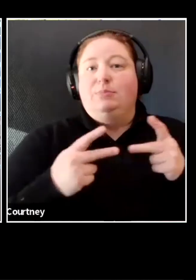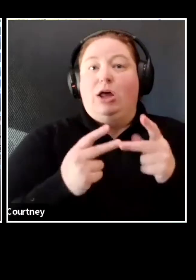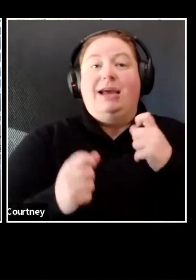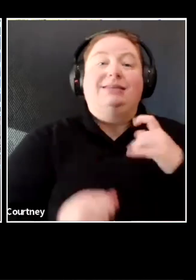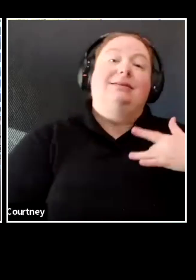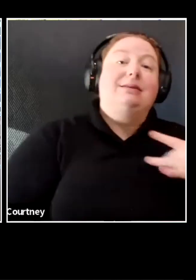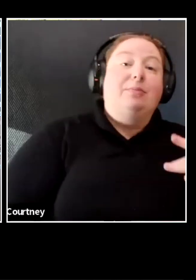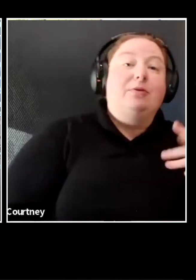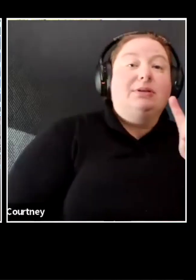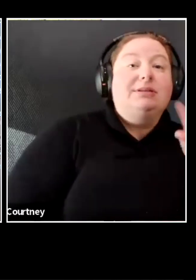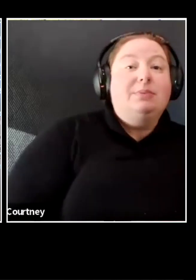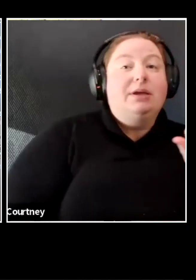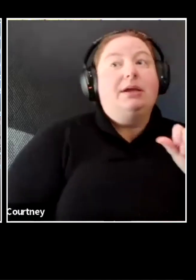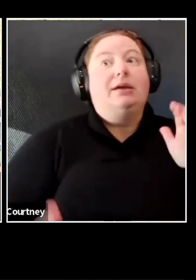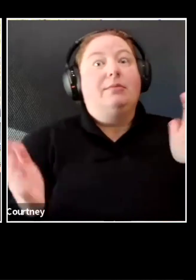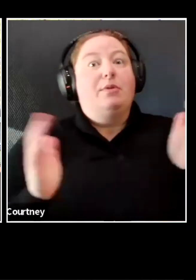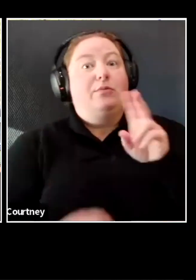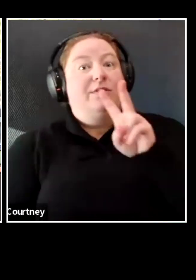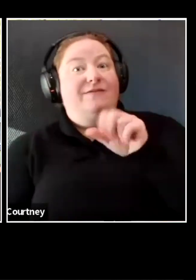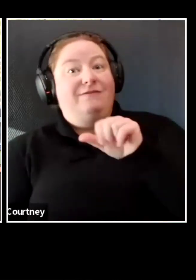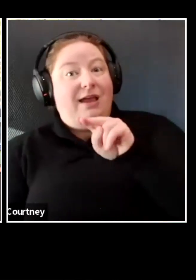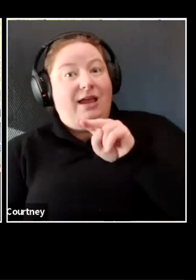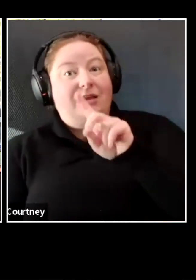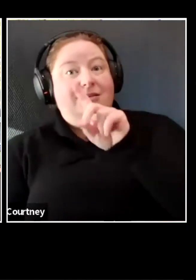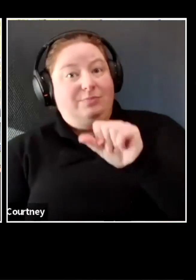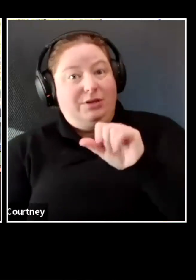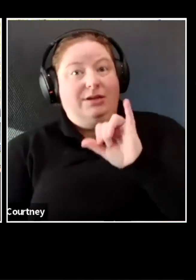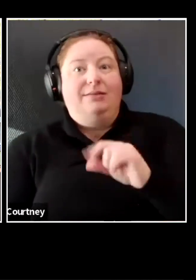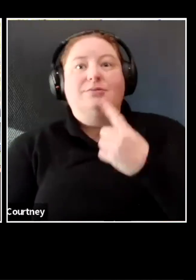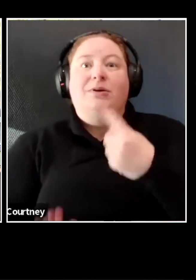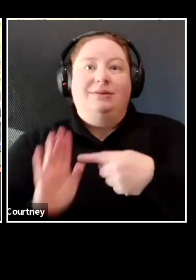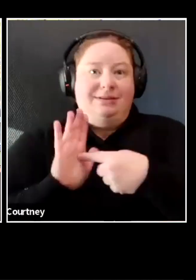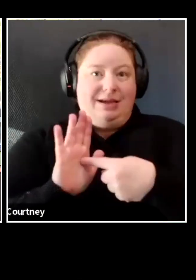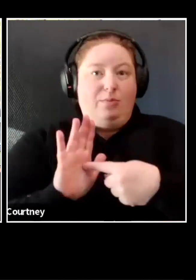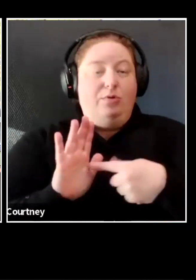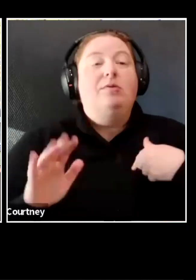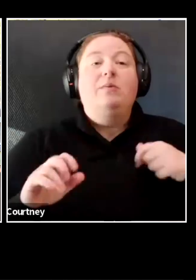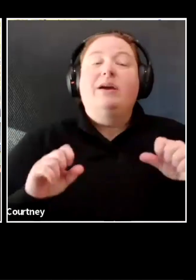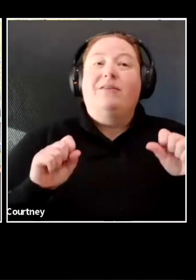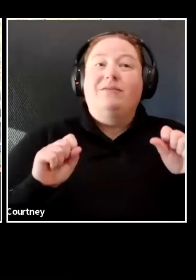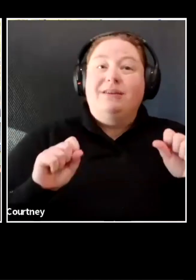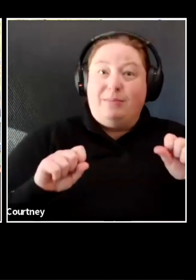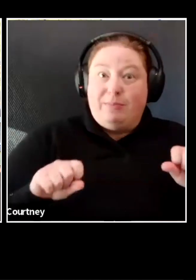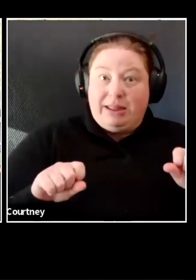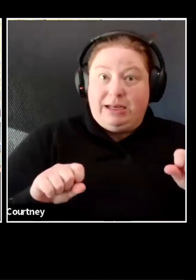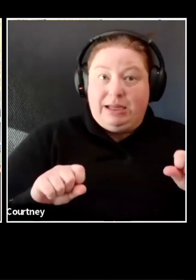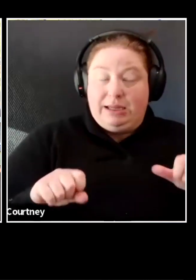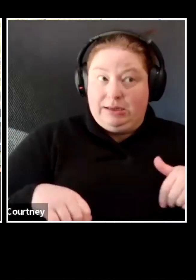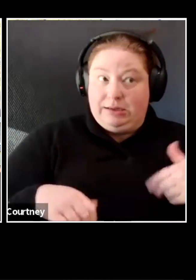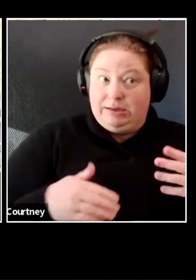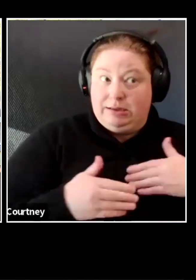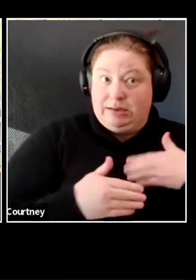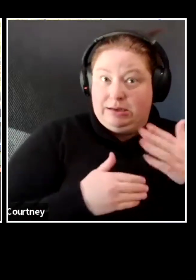is one such example. So we have the capability to do that. The next question is who's going to